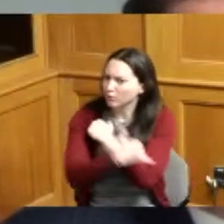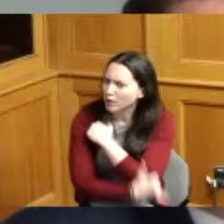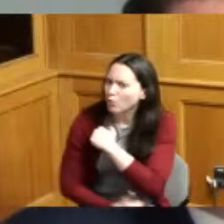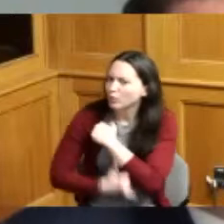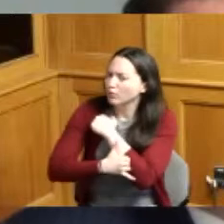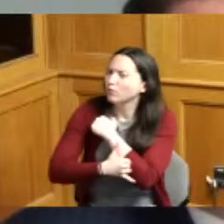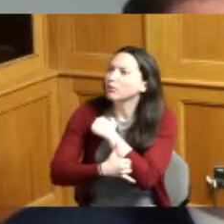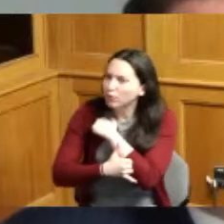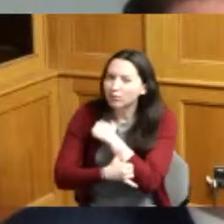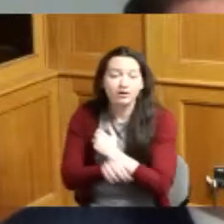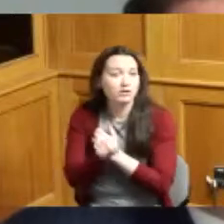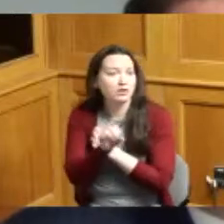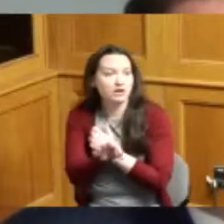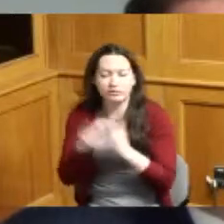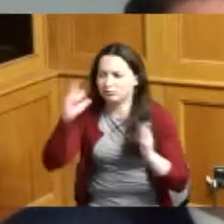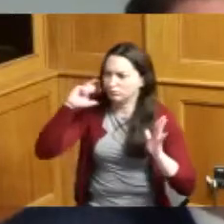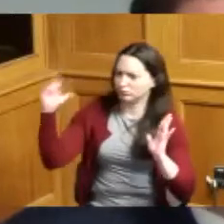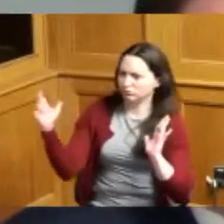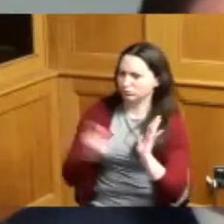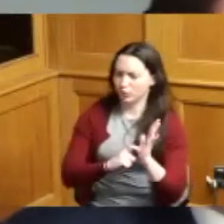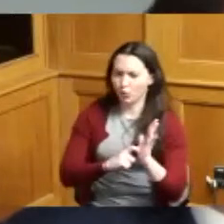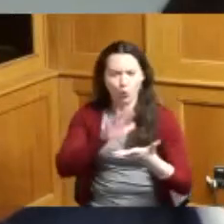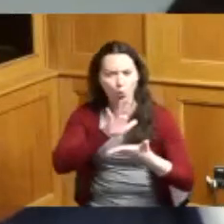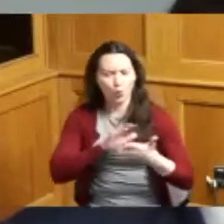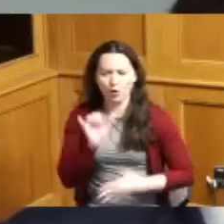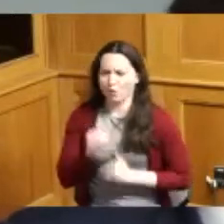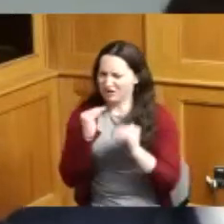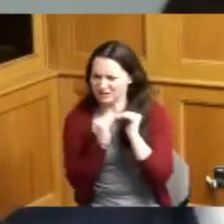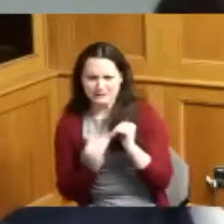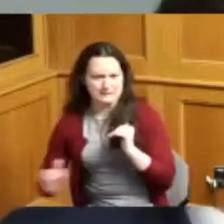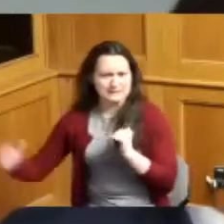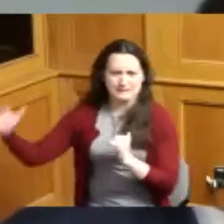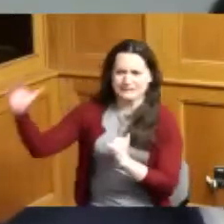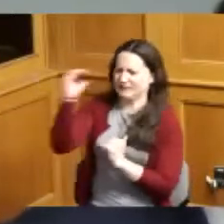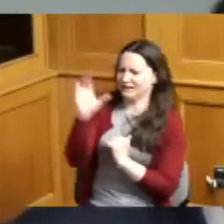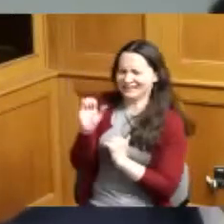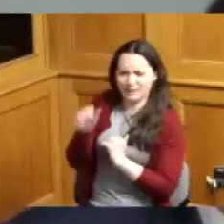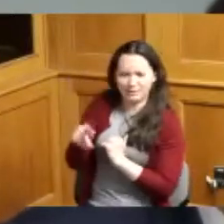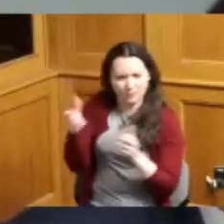of if if we find out there are things over and above the CIP and the master plan